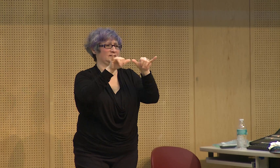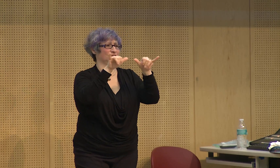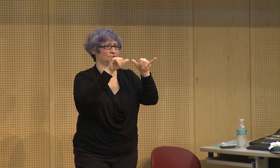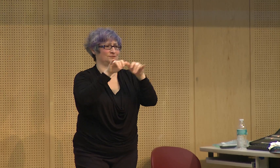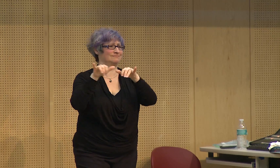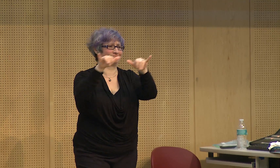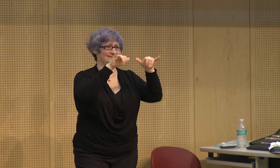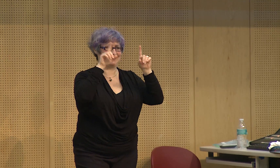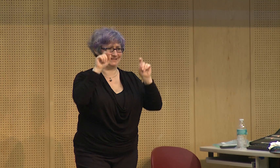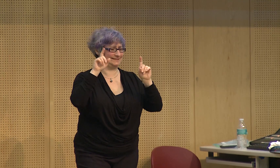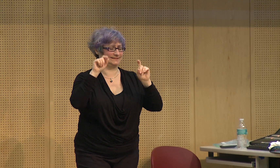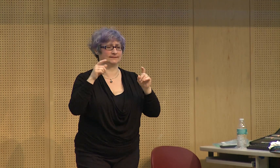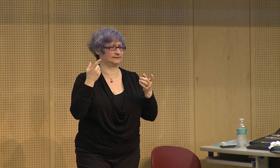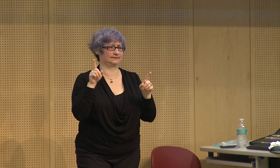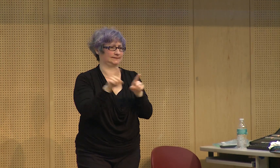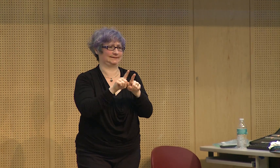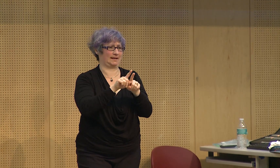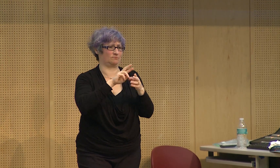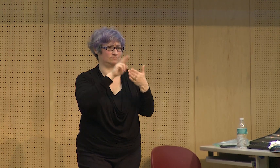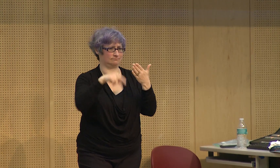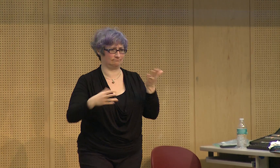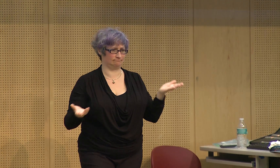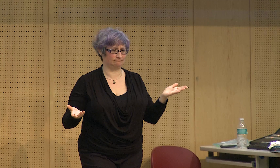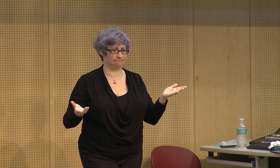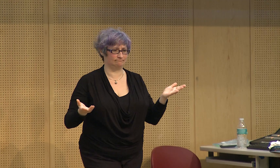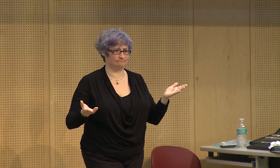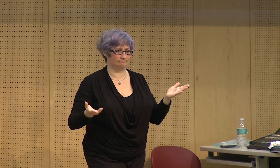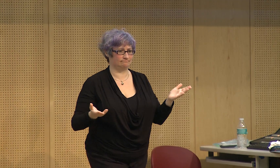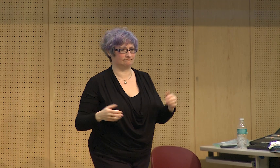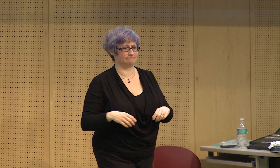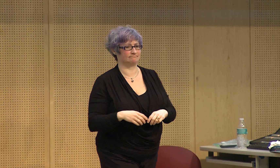The measures are standard and the findings are the same.